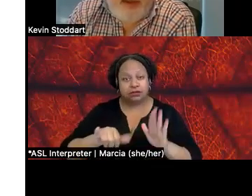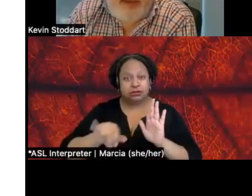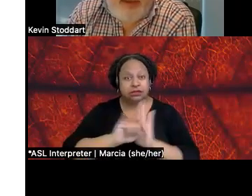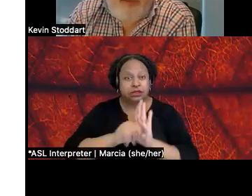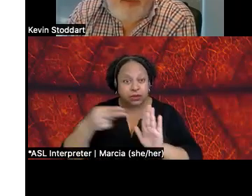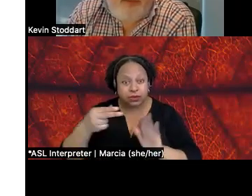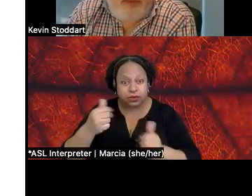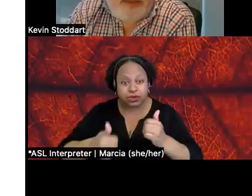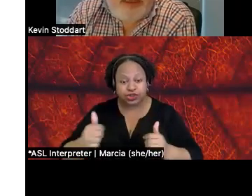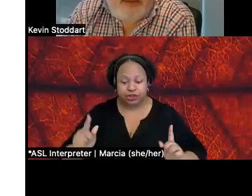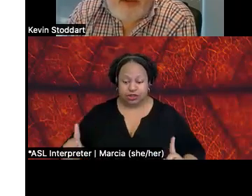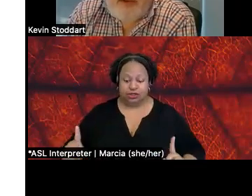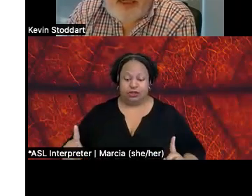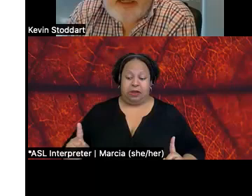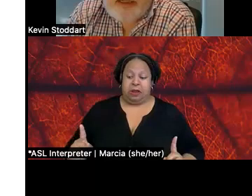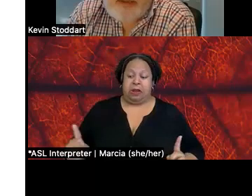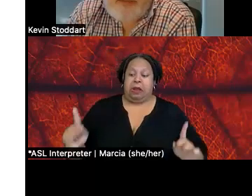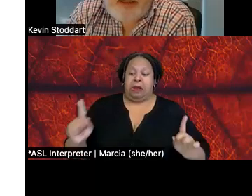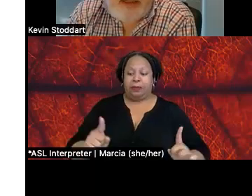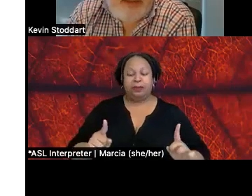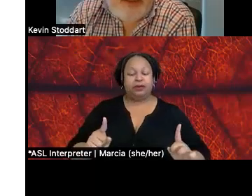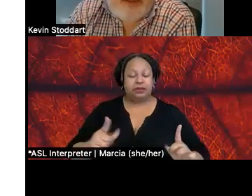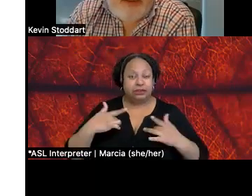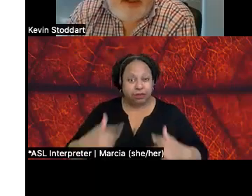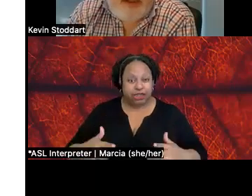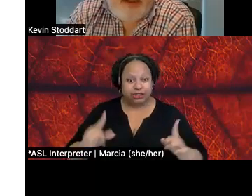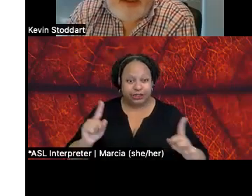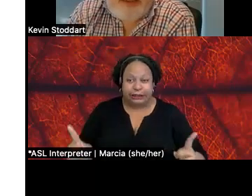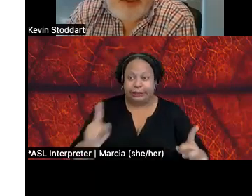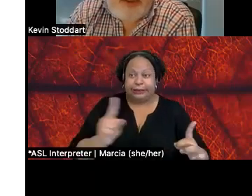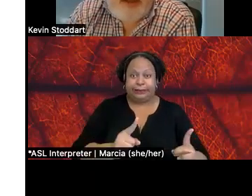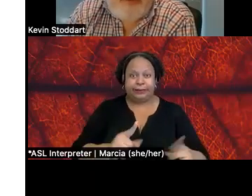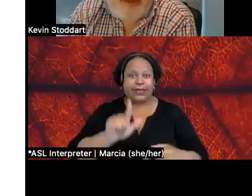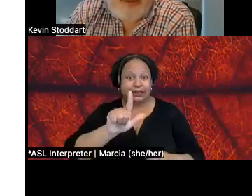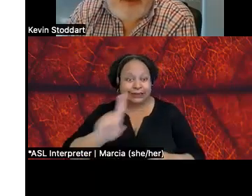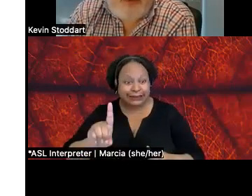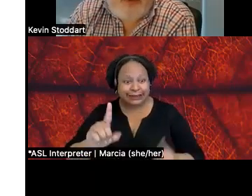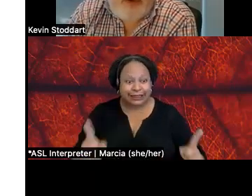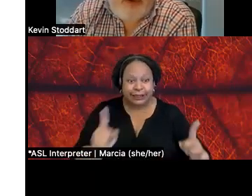Then we see learning disabilities, attention deficit disorder,